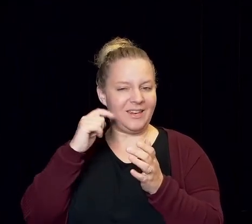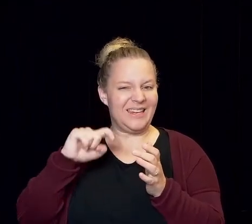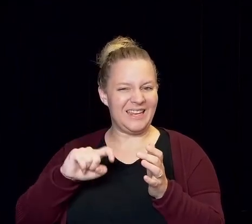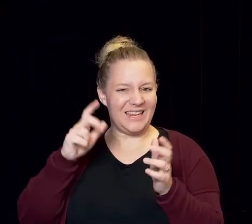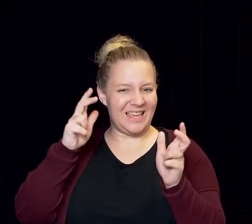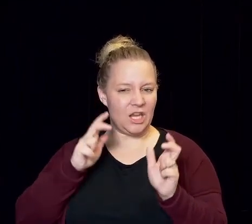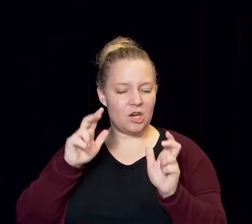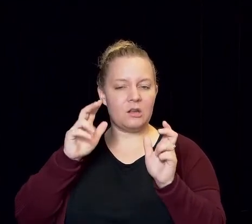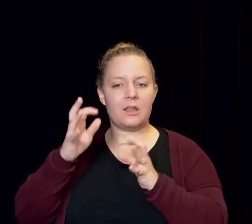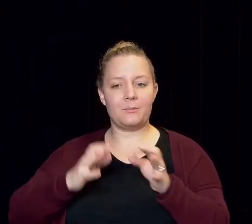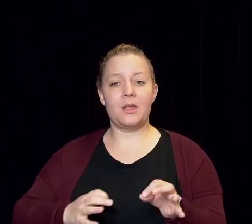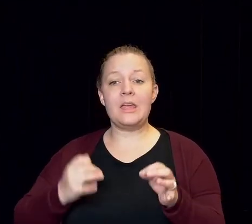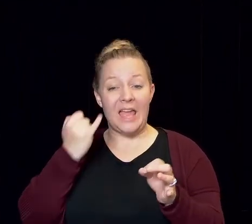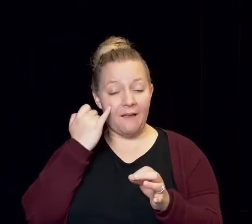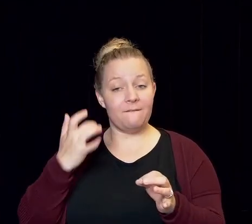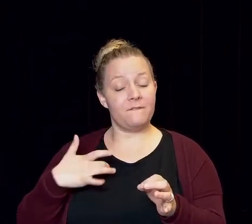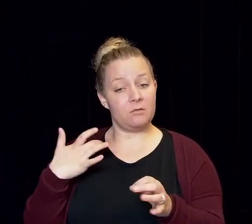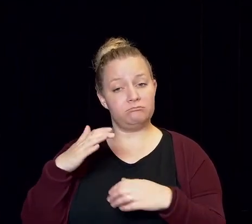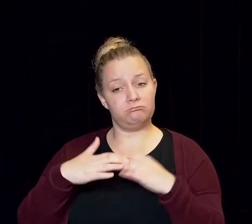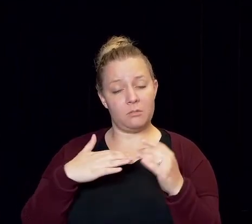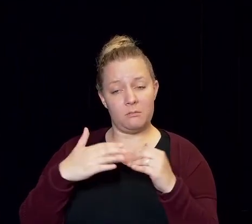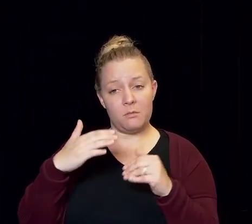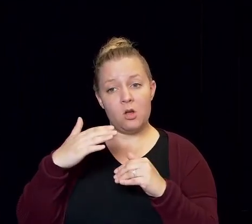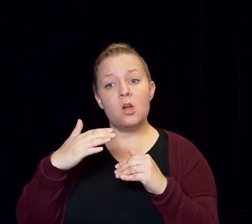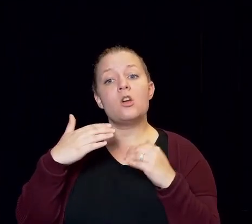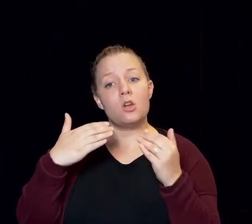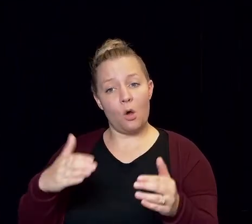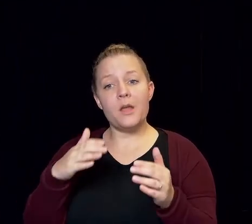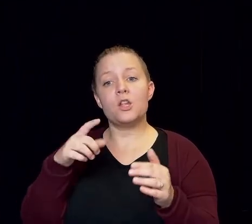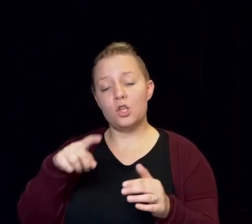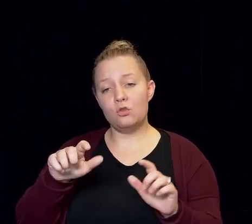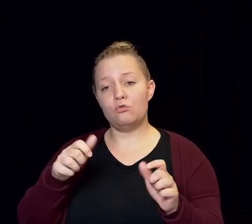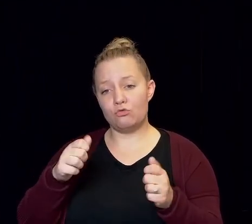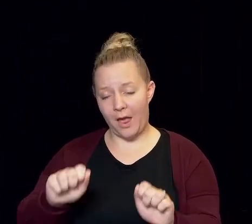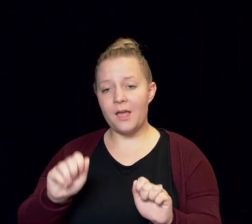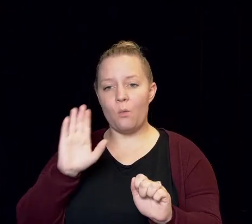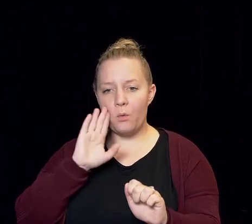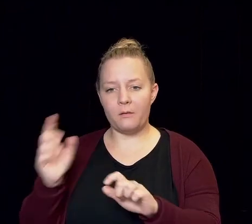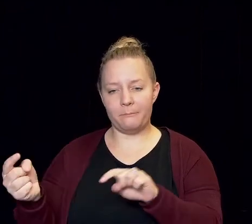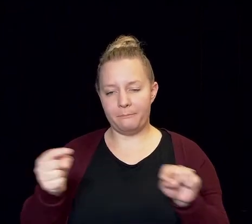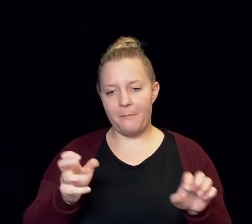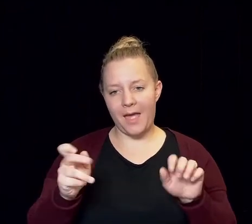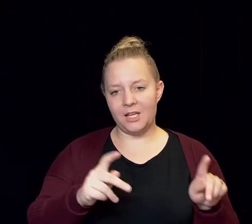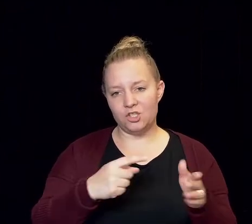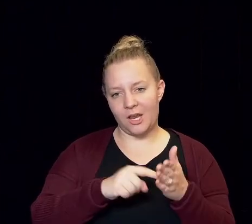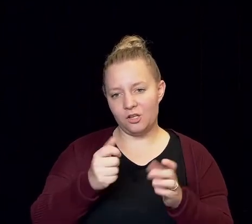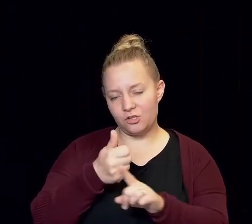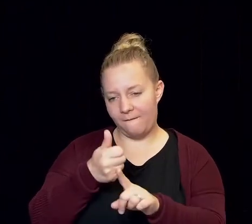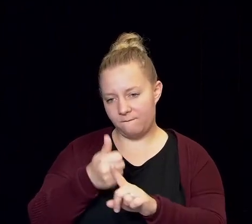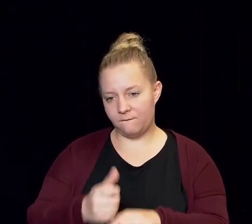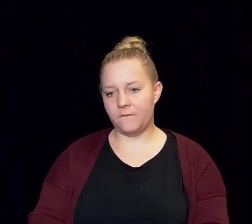feel comfortable, then go ahead and do the You Try and we'll come back and check ourselves.